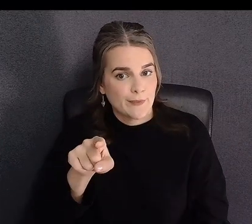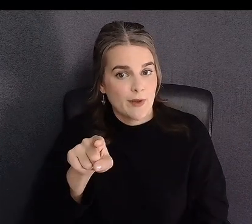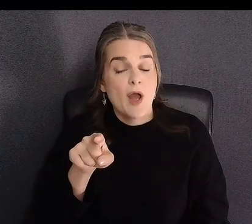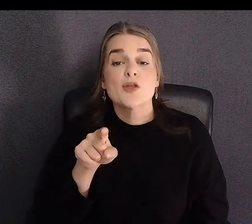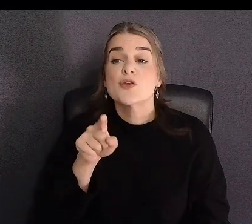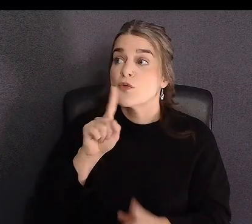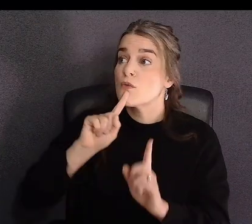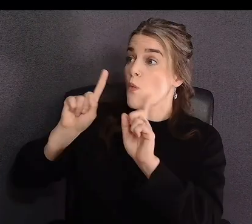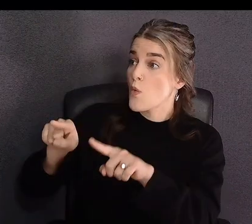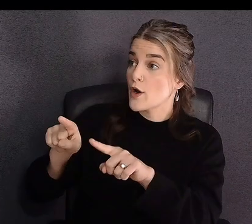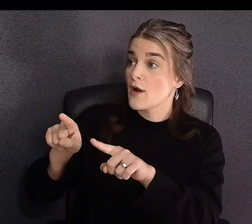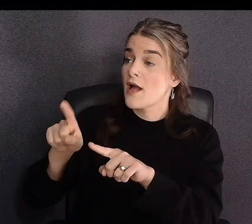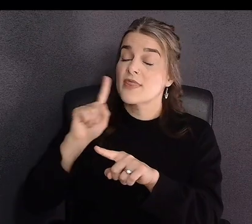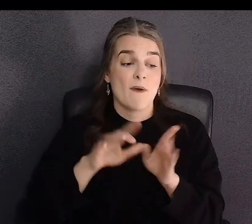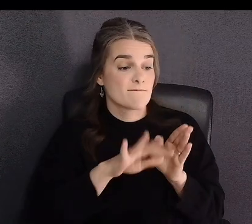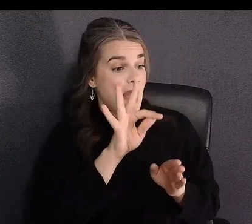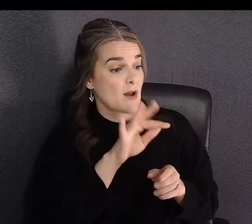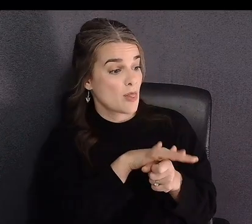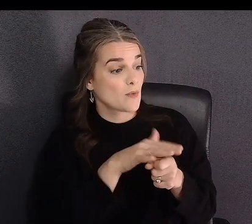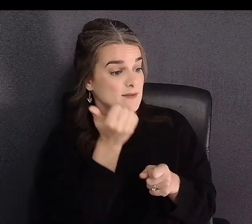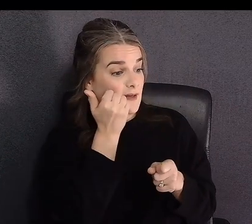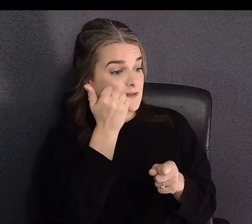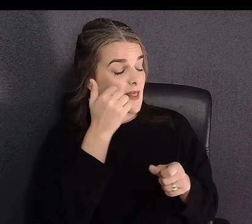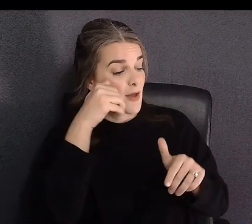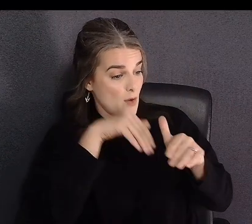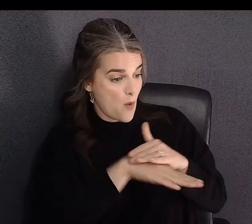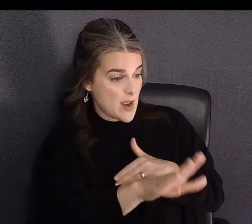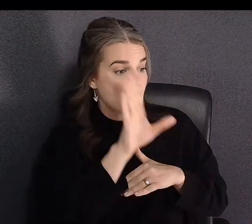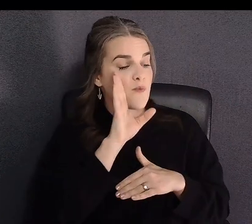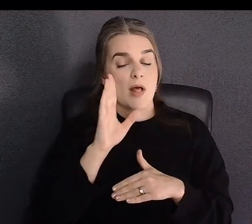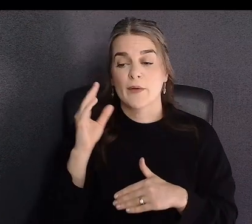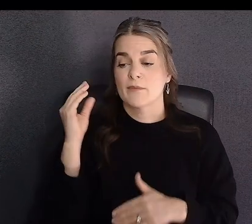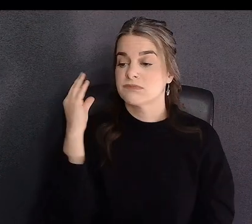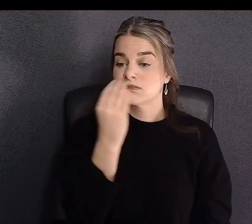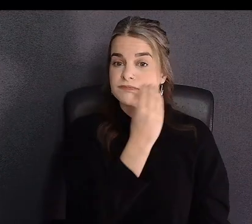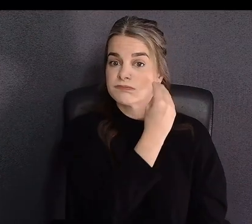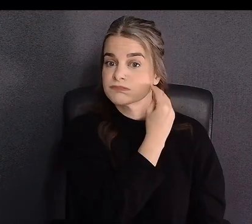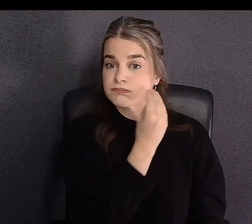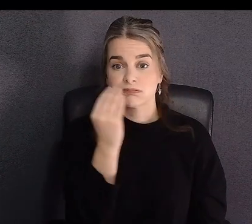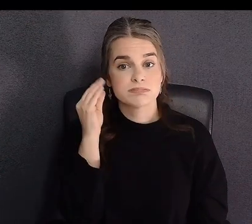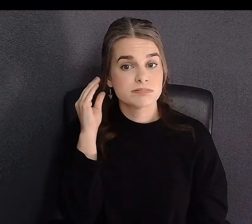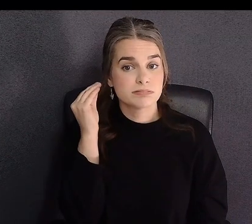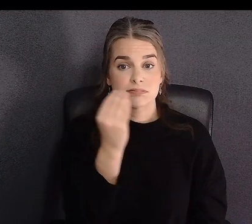in your area and they do a 3D scan of your mouth. And then it takes a few weeks, maybe about a month for them